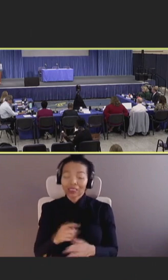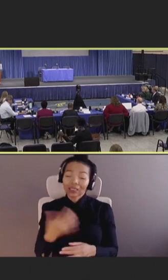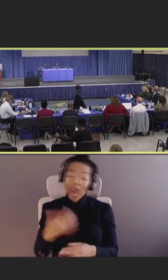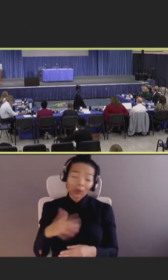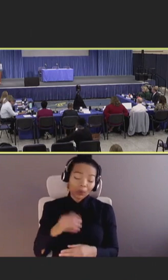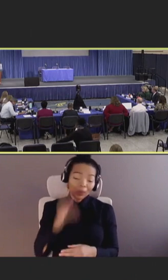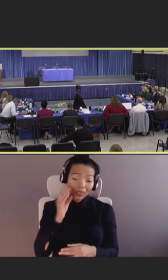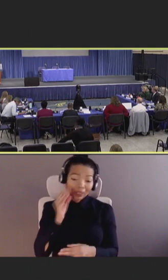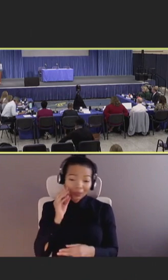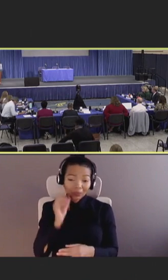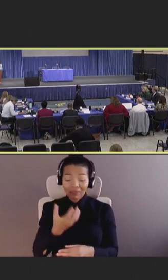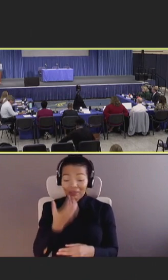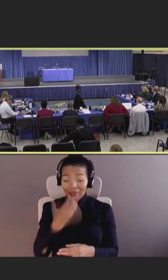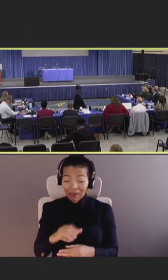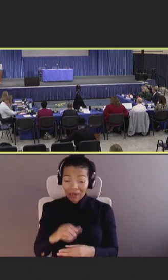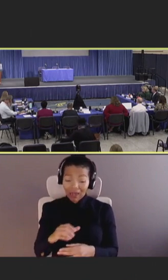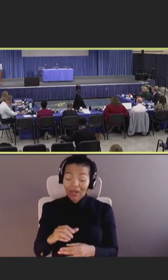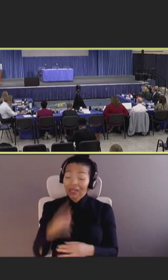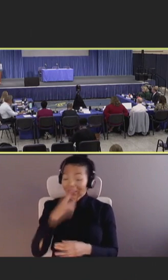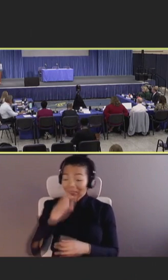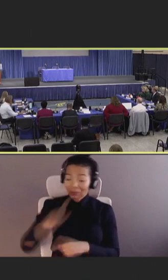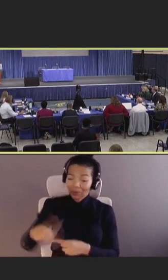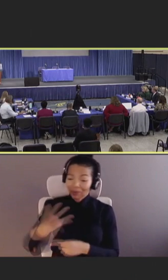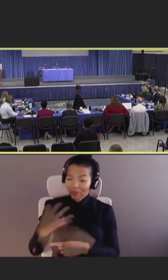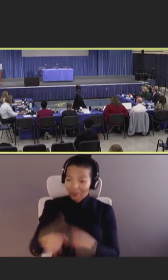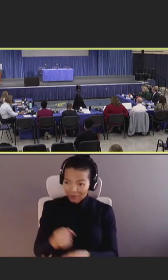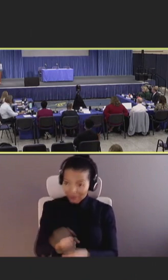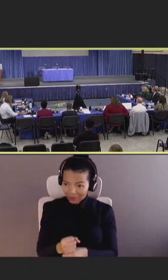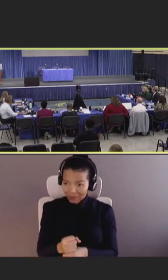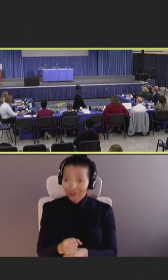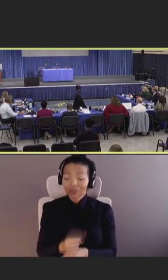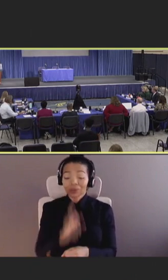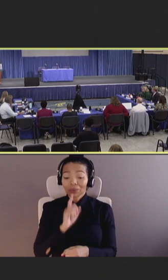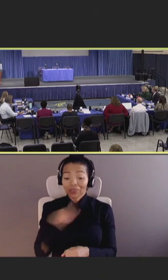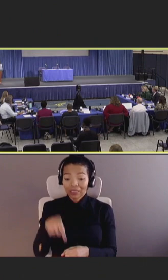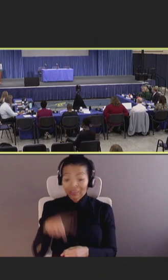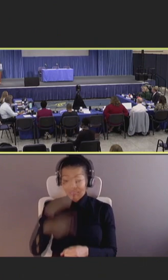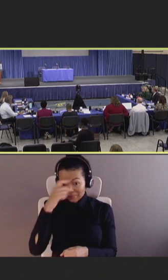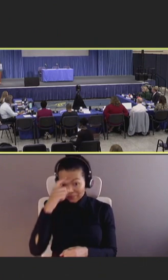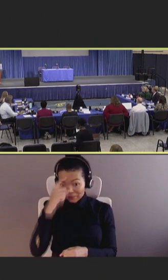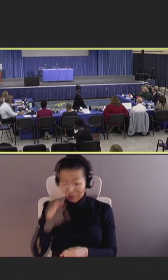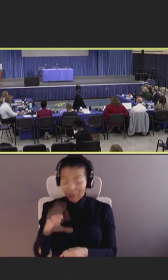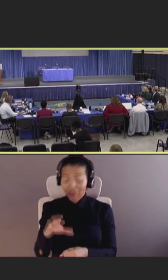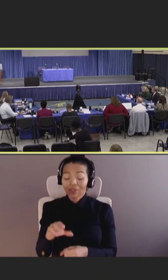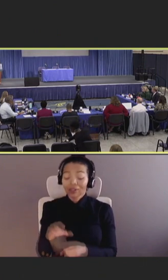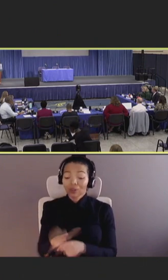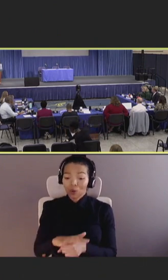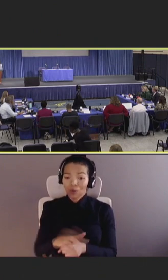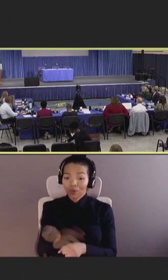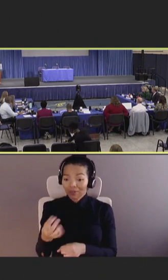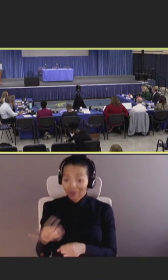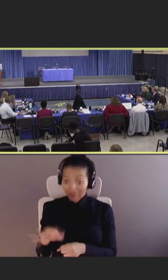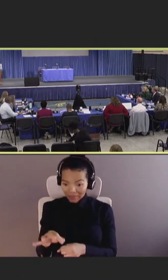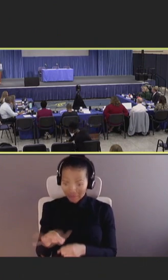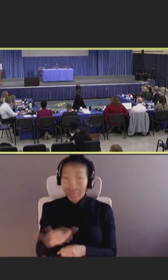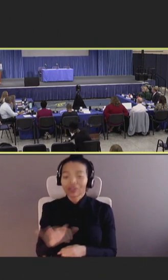five summers on record. This summer, COVID-19 was also in the news. Athletes at the Olympics